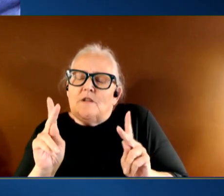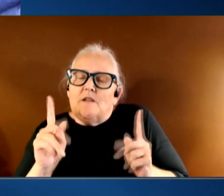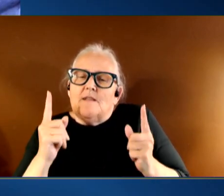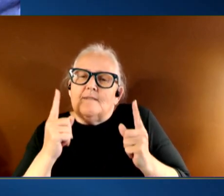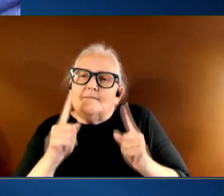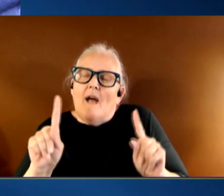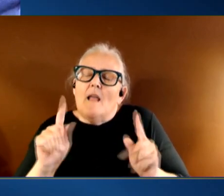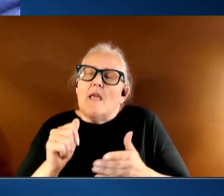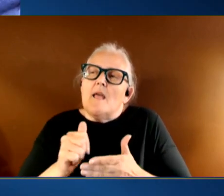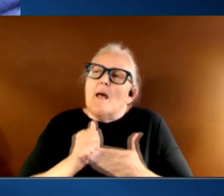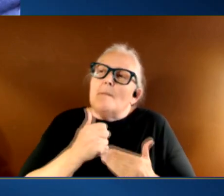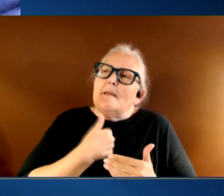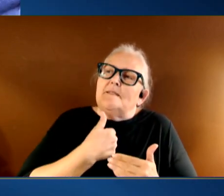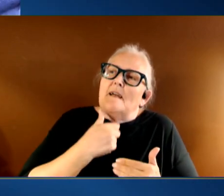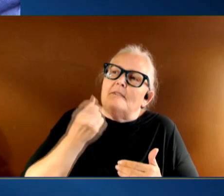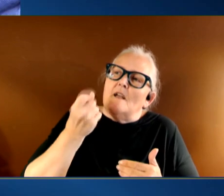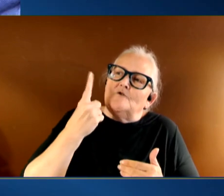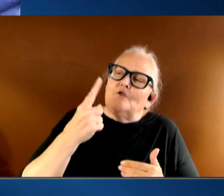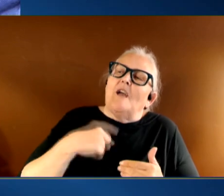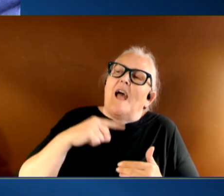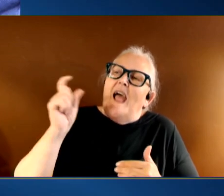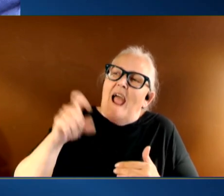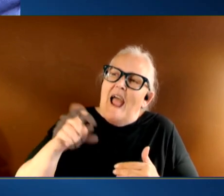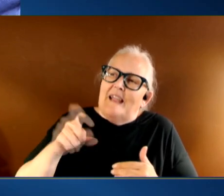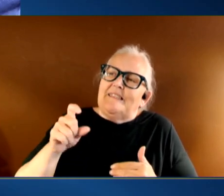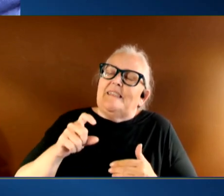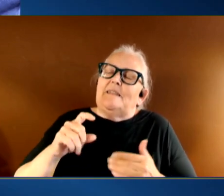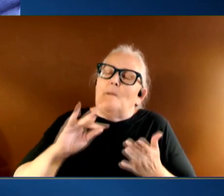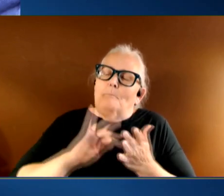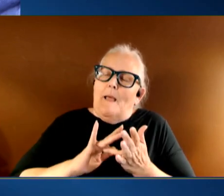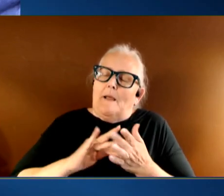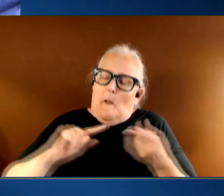that they need a medical pain playing pen [spelled phonetically], and also have their